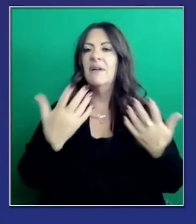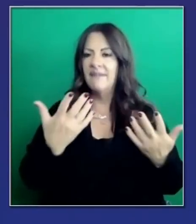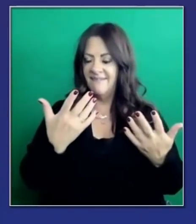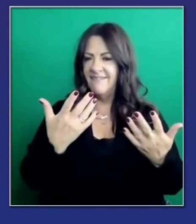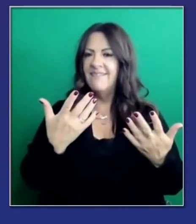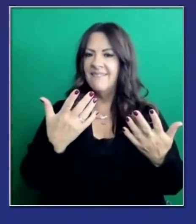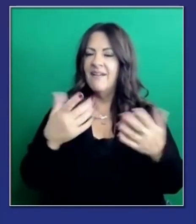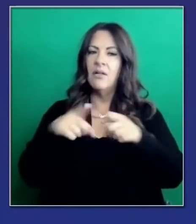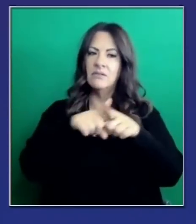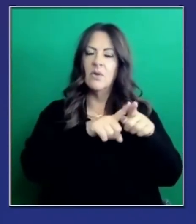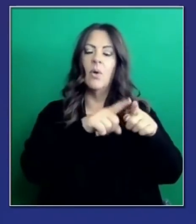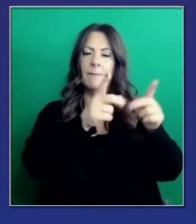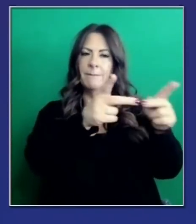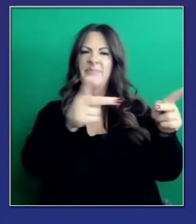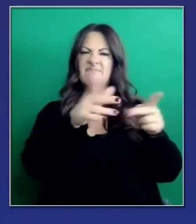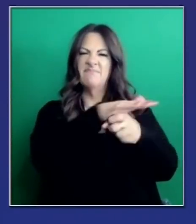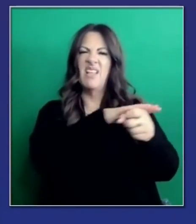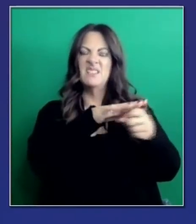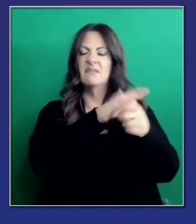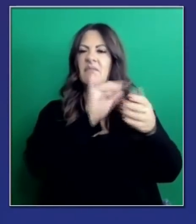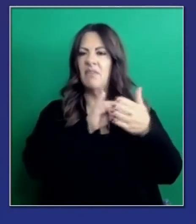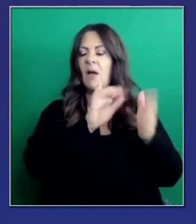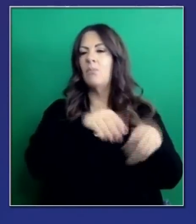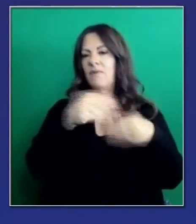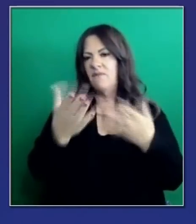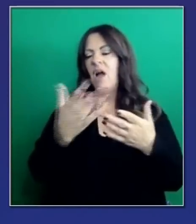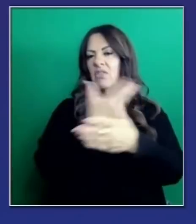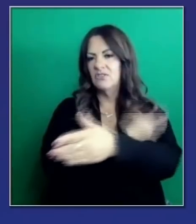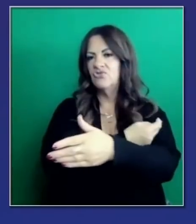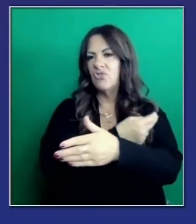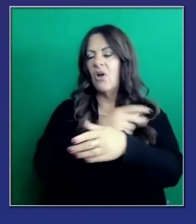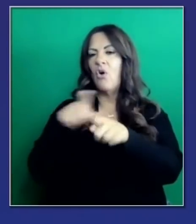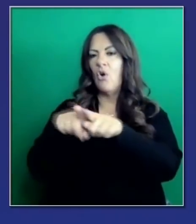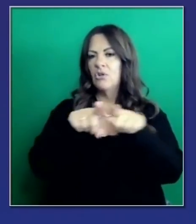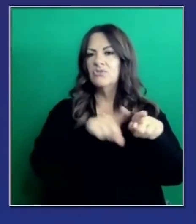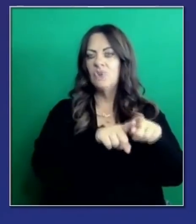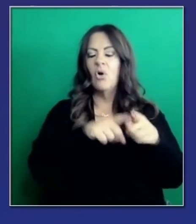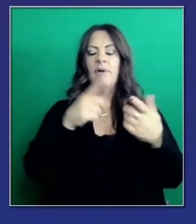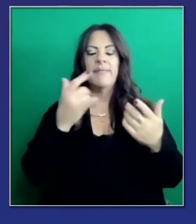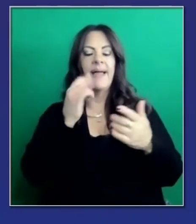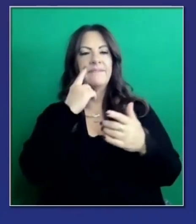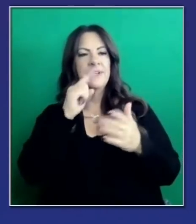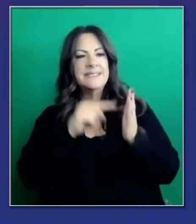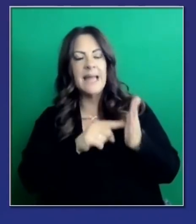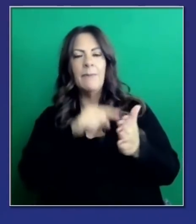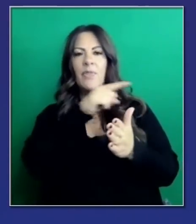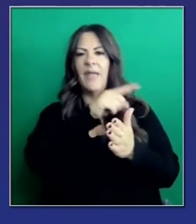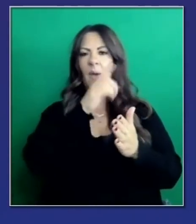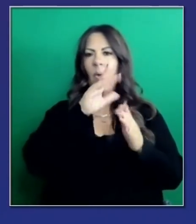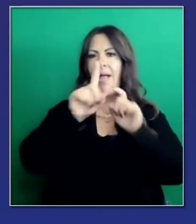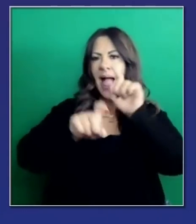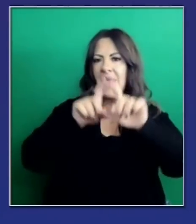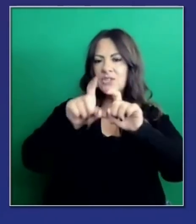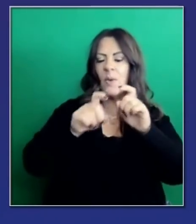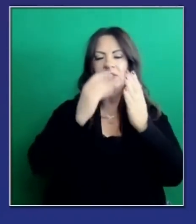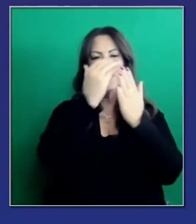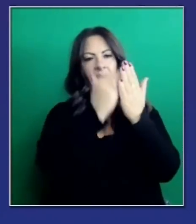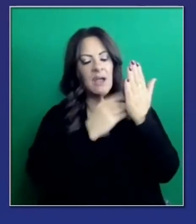WENT TO MY SCHEDULED? HOW CLOSE IS IT? OF COURSE FOR